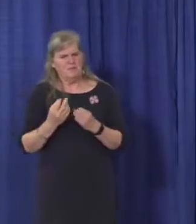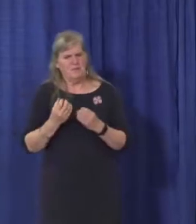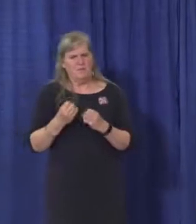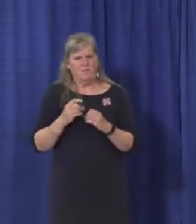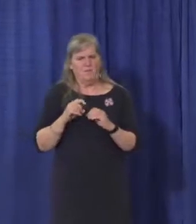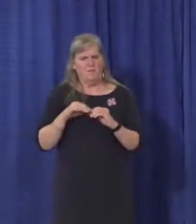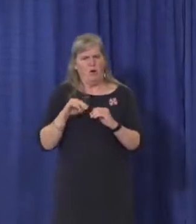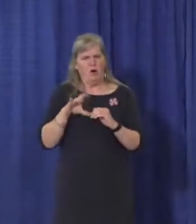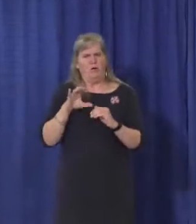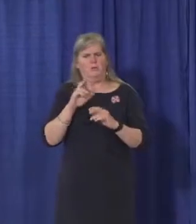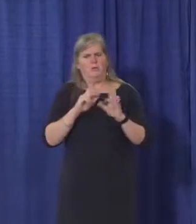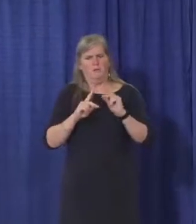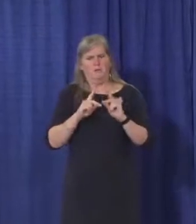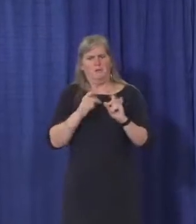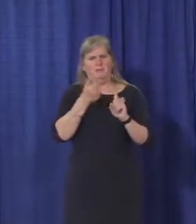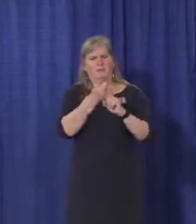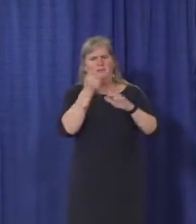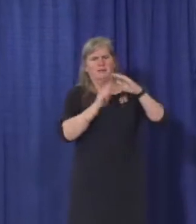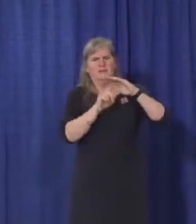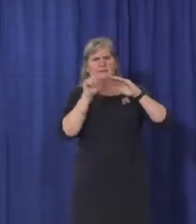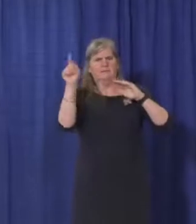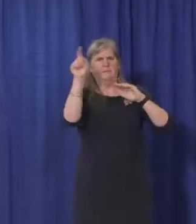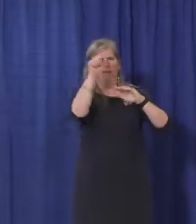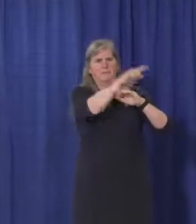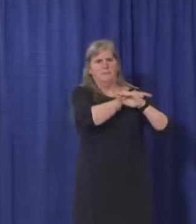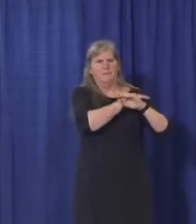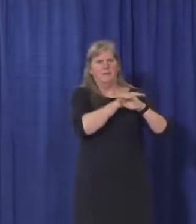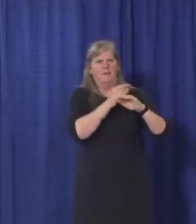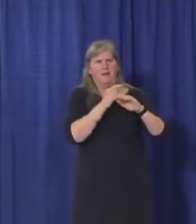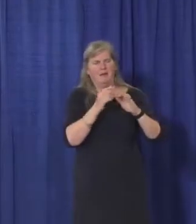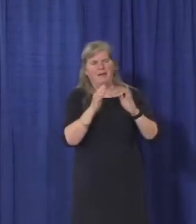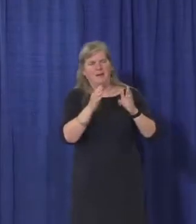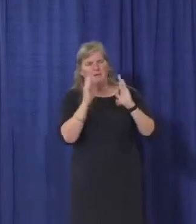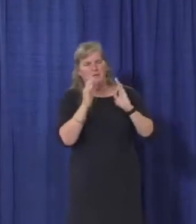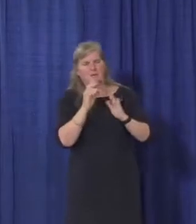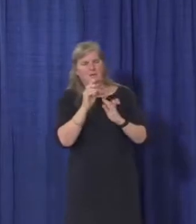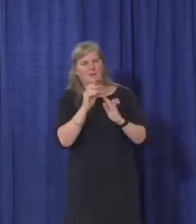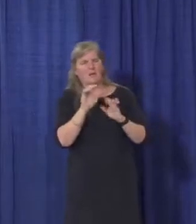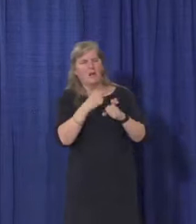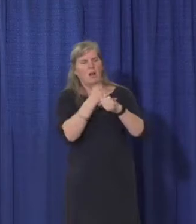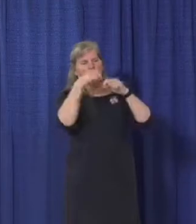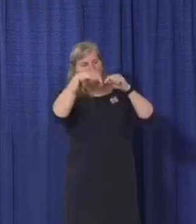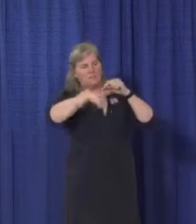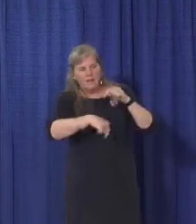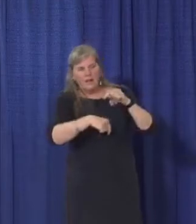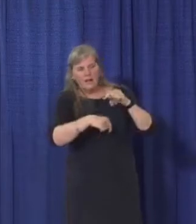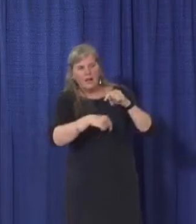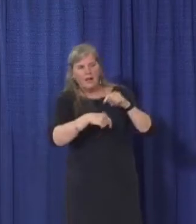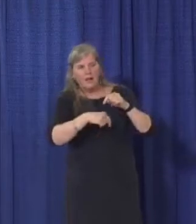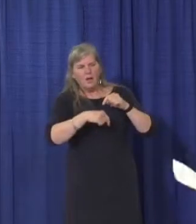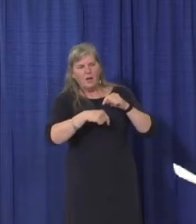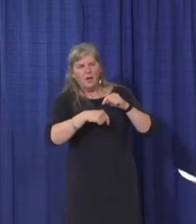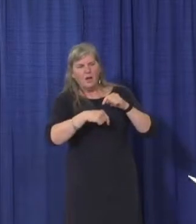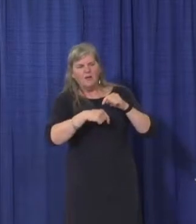people that are now isolating and this being a focus lockdown measure.